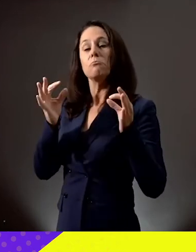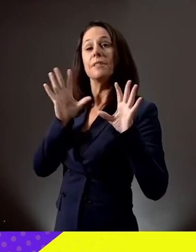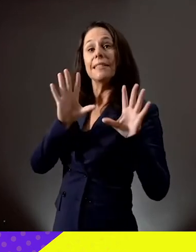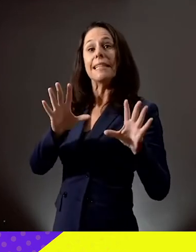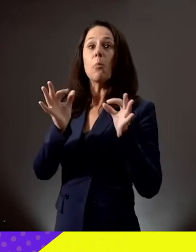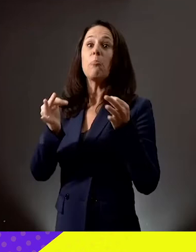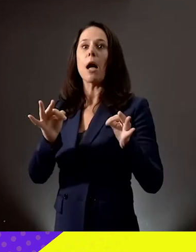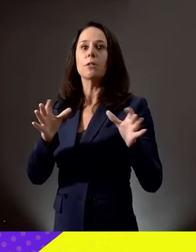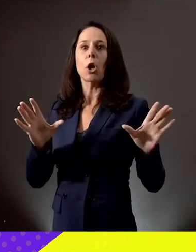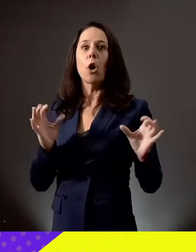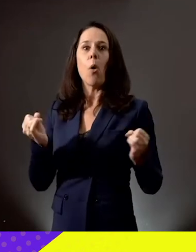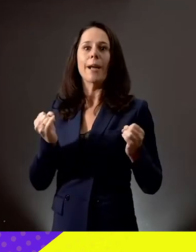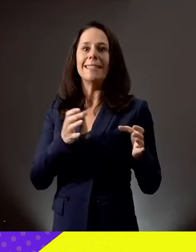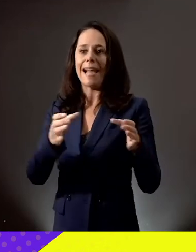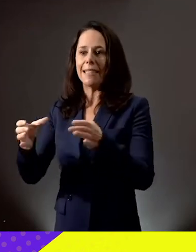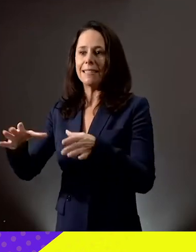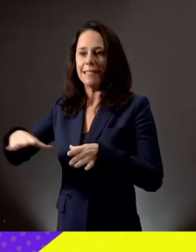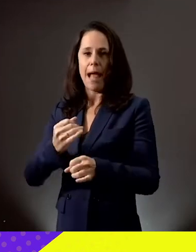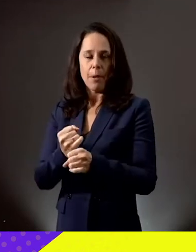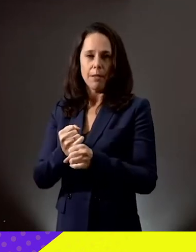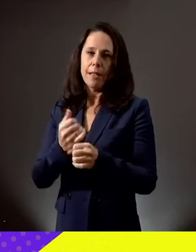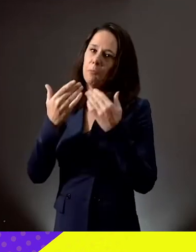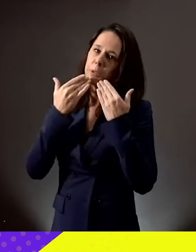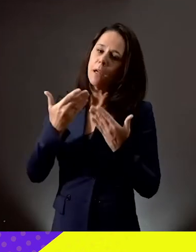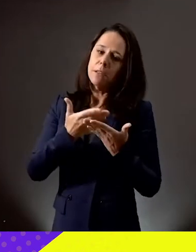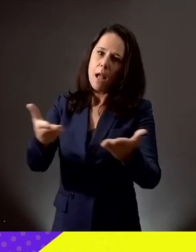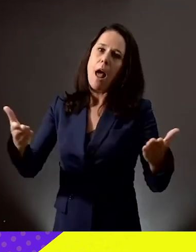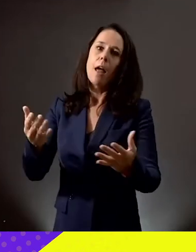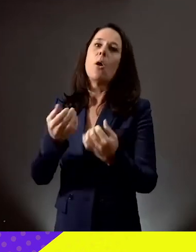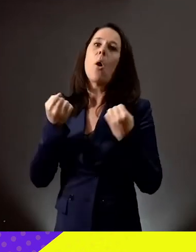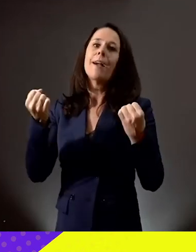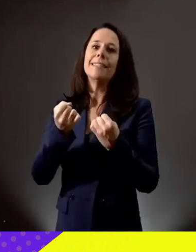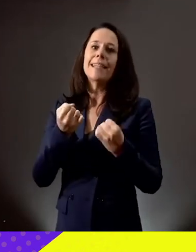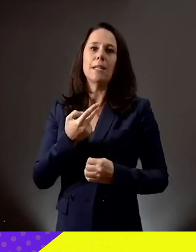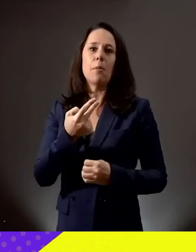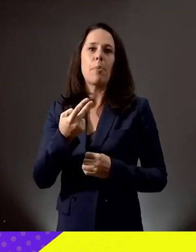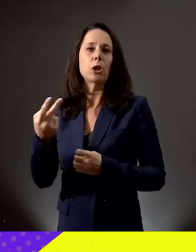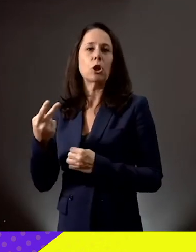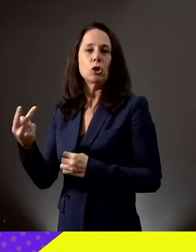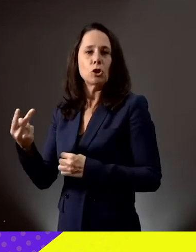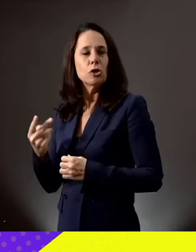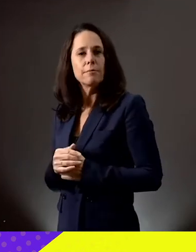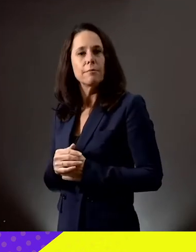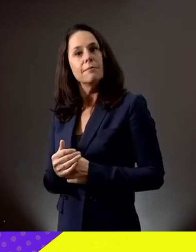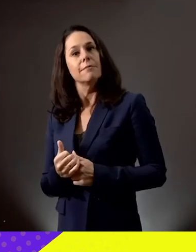I want to thank all these organisations and partners. I listed them behind me here.